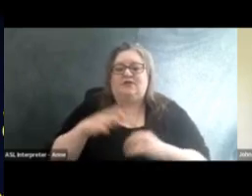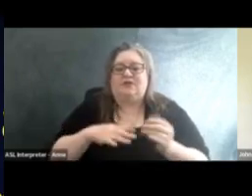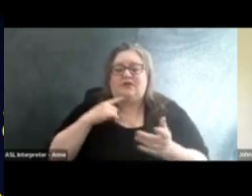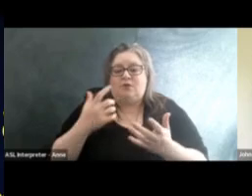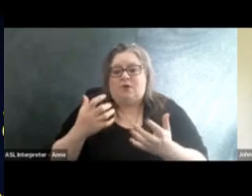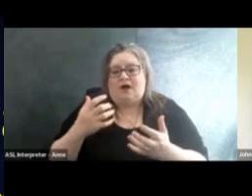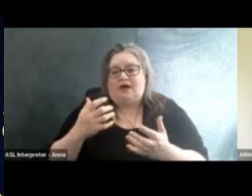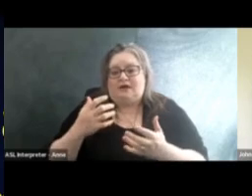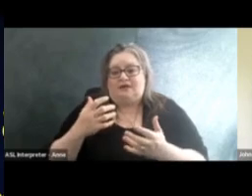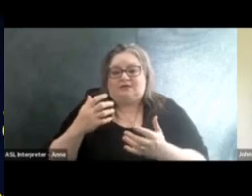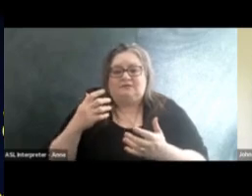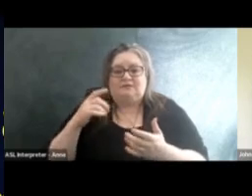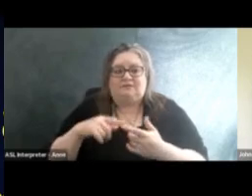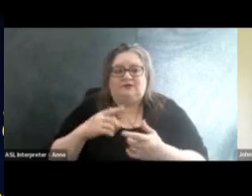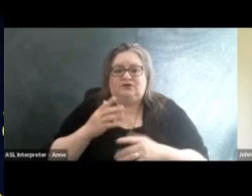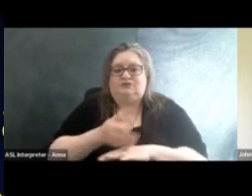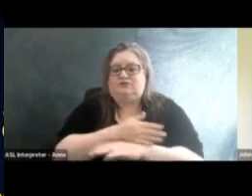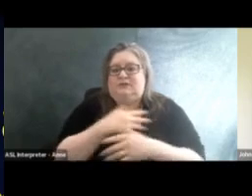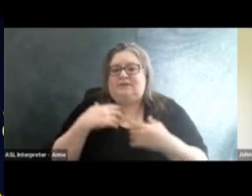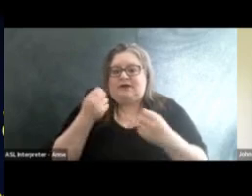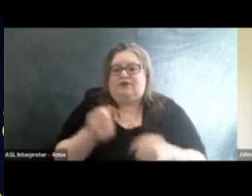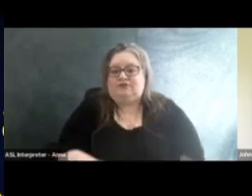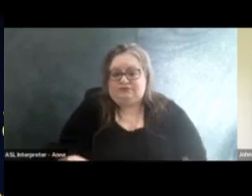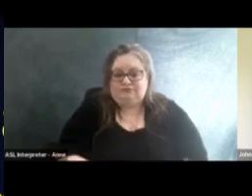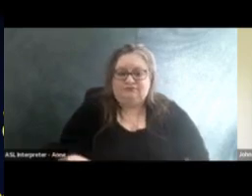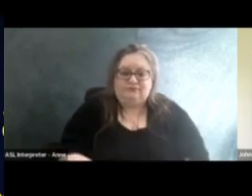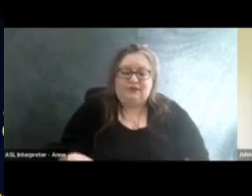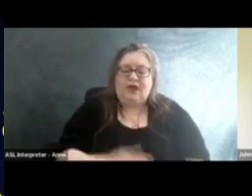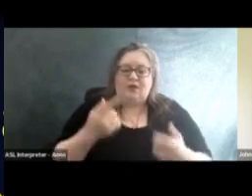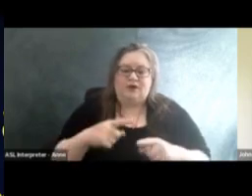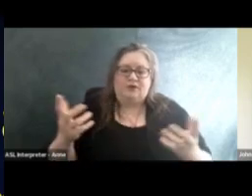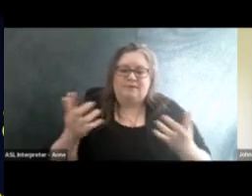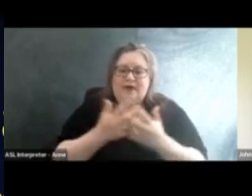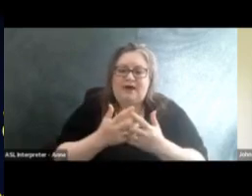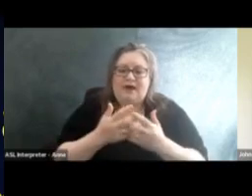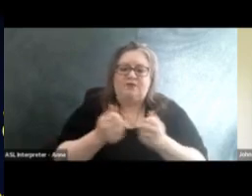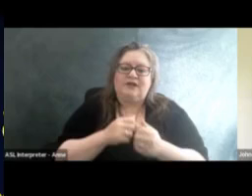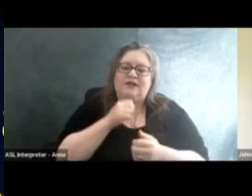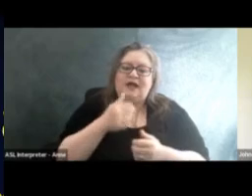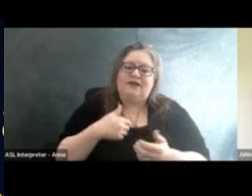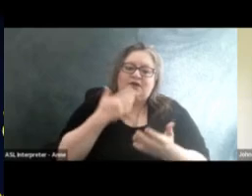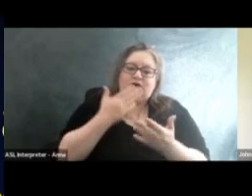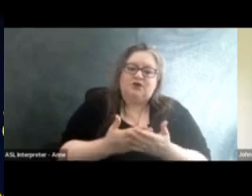to get better. And then when you combine that with not having a good sense of some of the